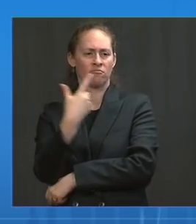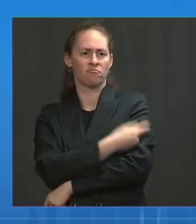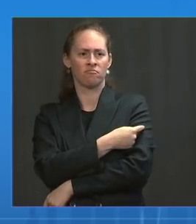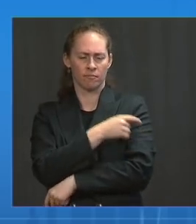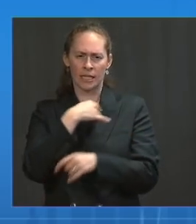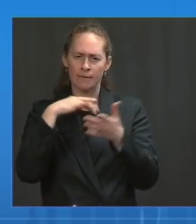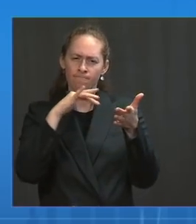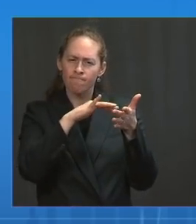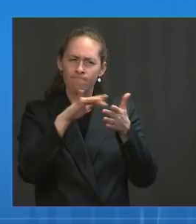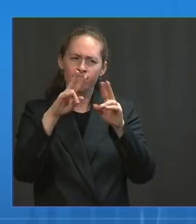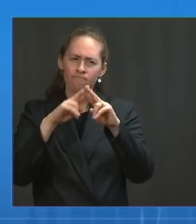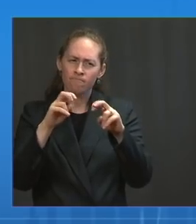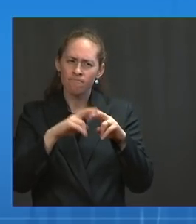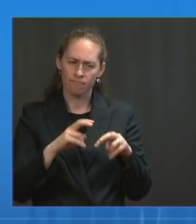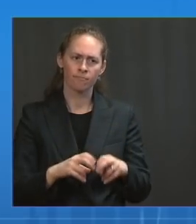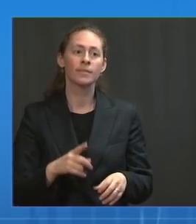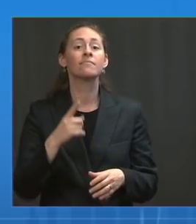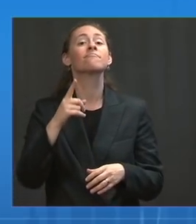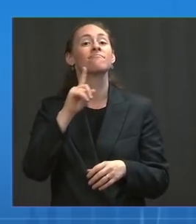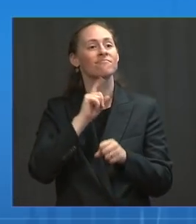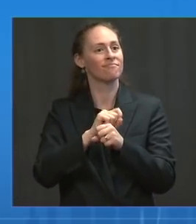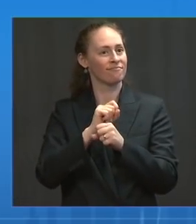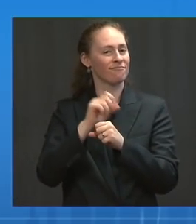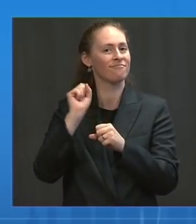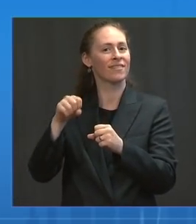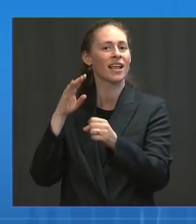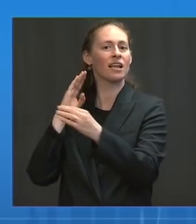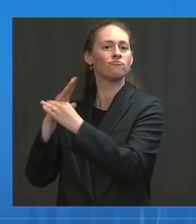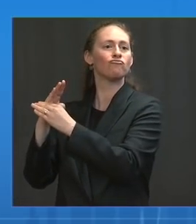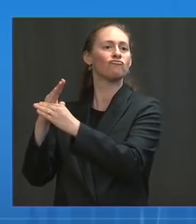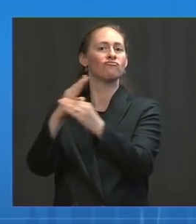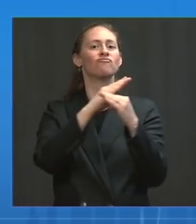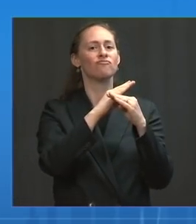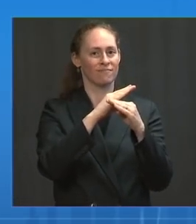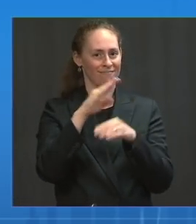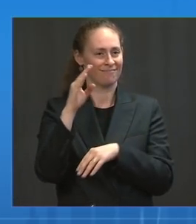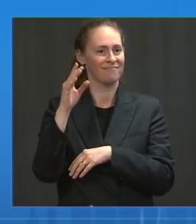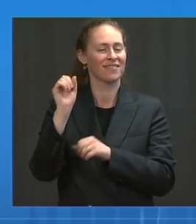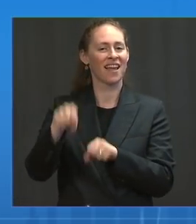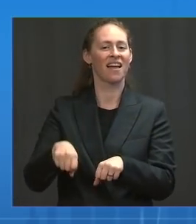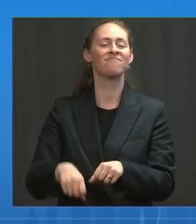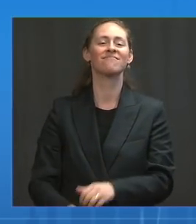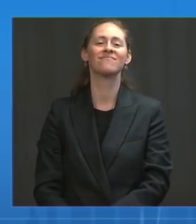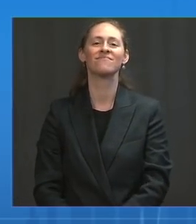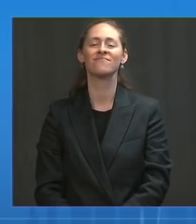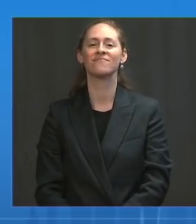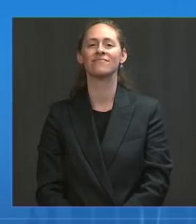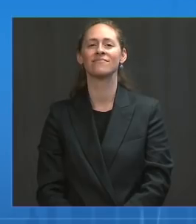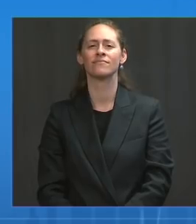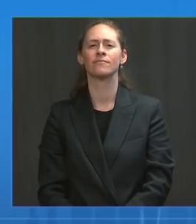and other variants really effectively quite well. Next slide. In a similar related paper,